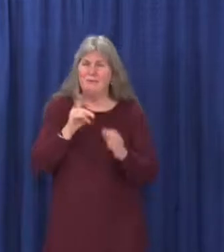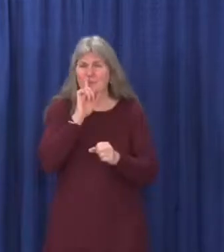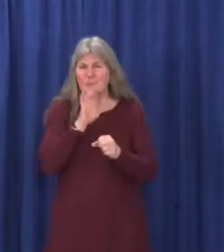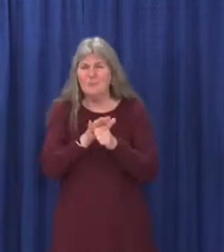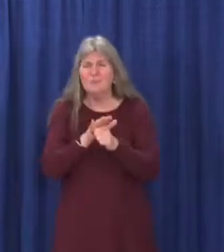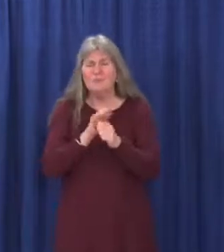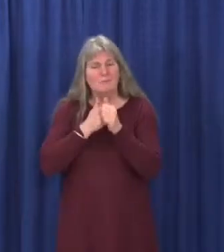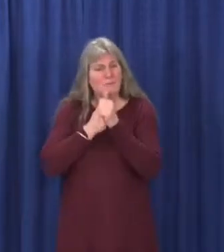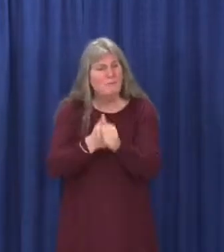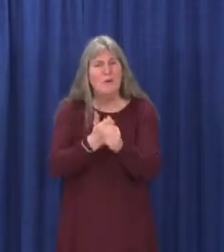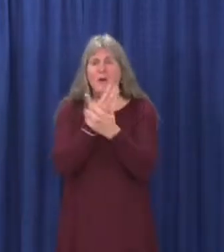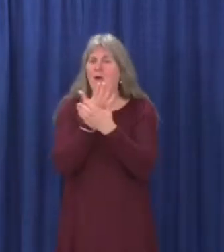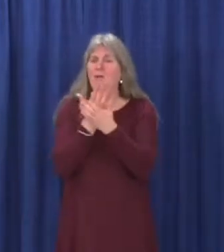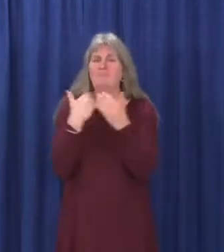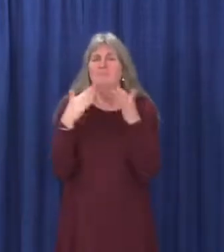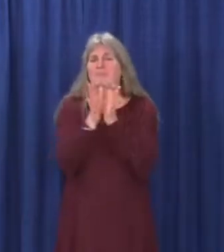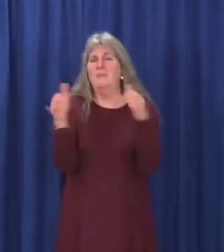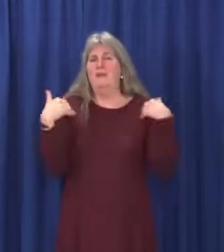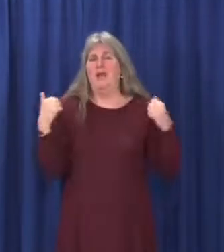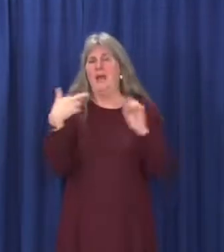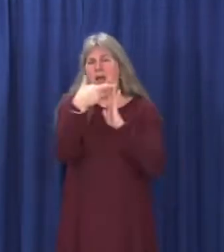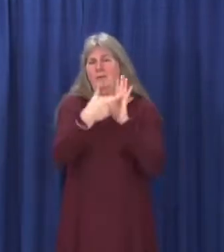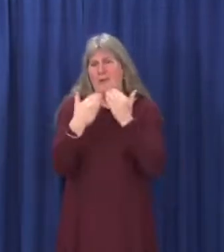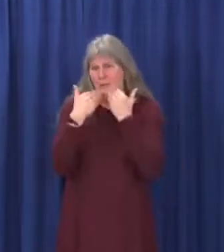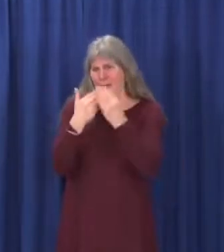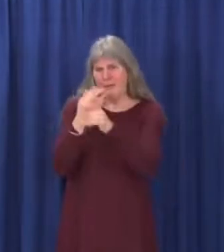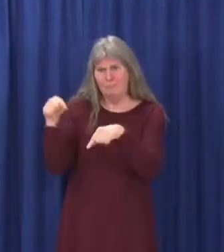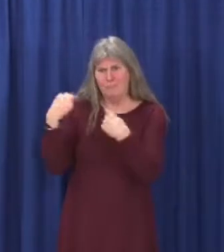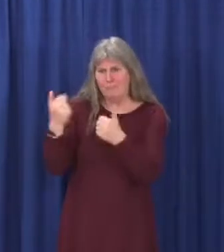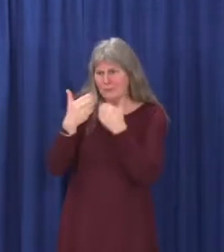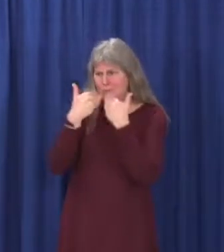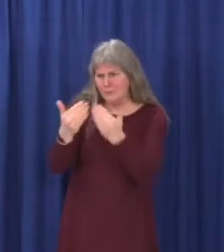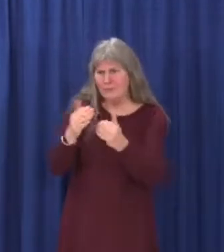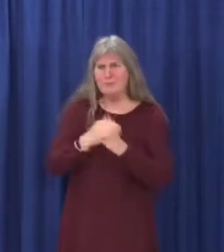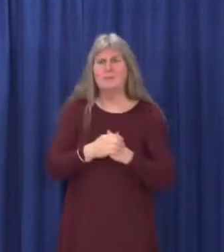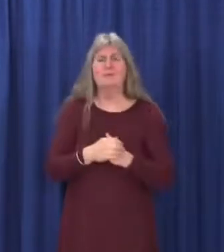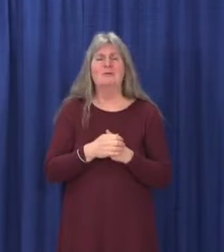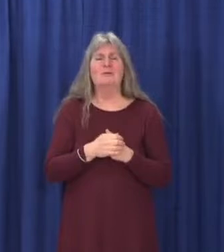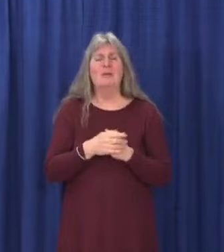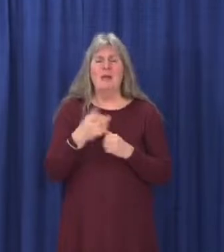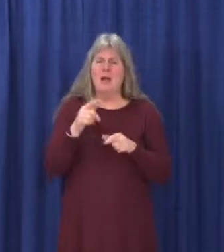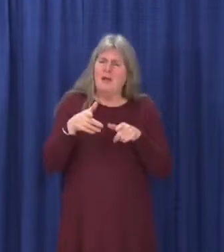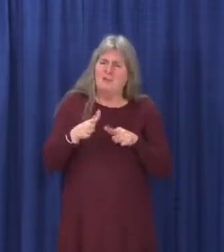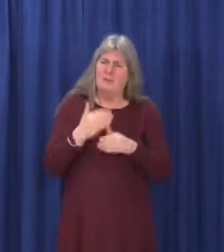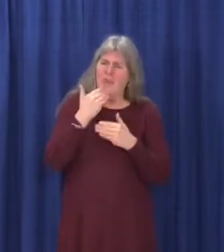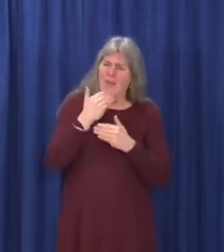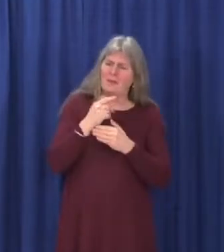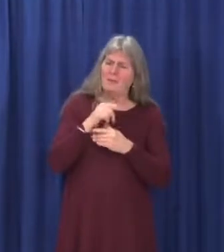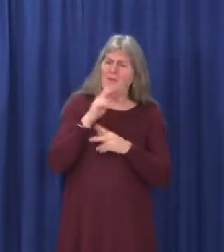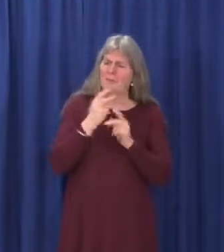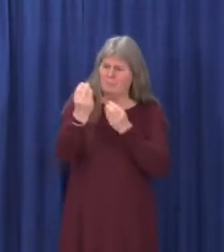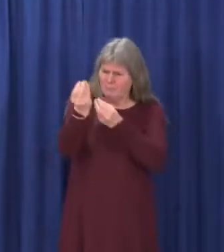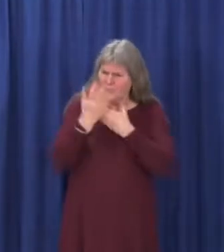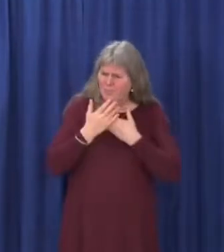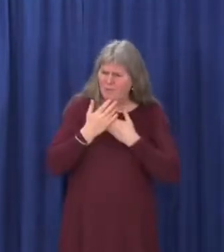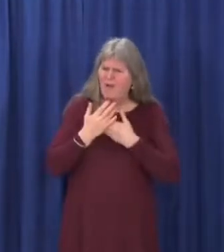important health measures. I want to thank folks who have taken an opportunity to sit with me and tell me about their unique and particular